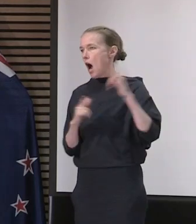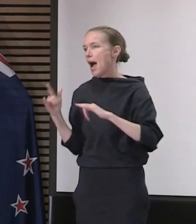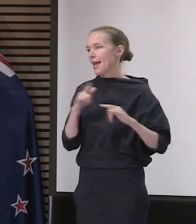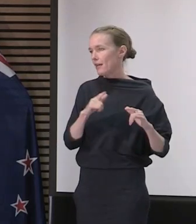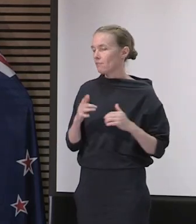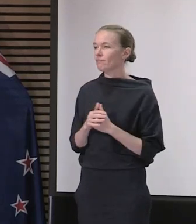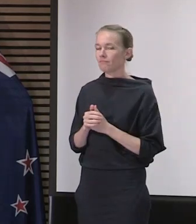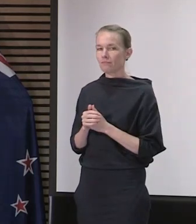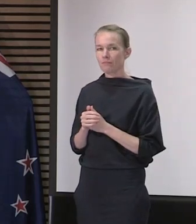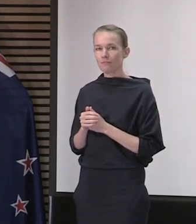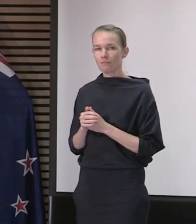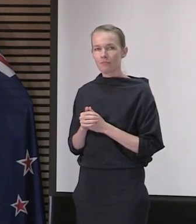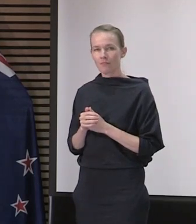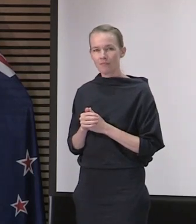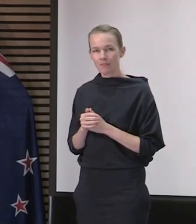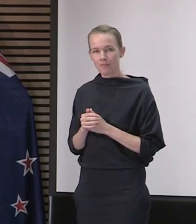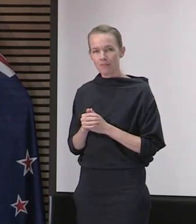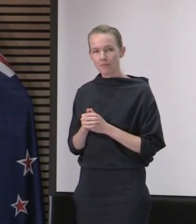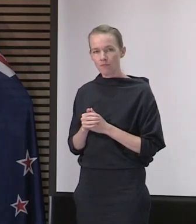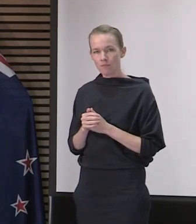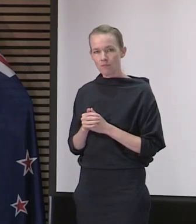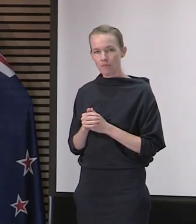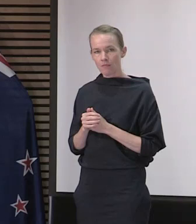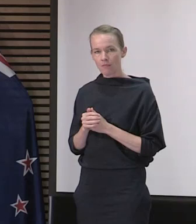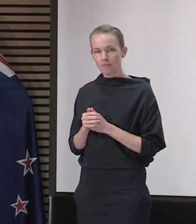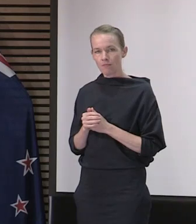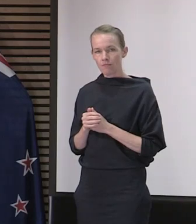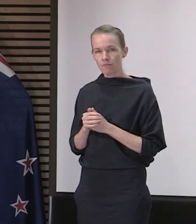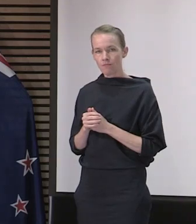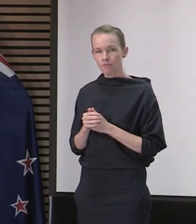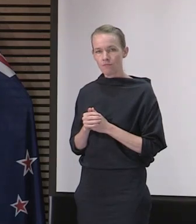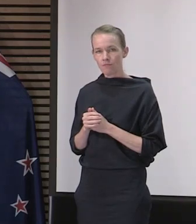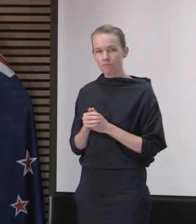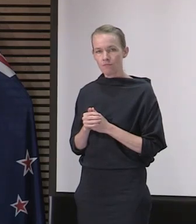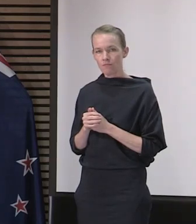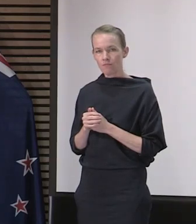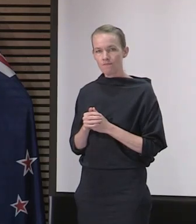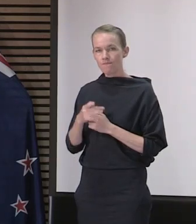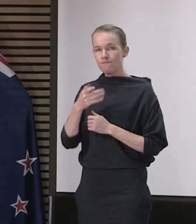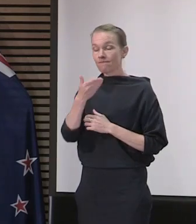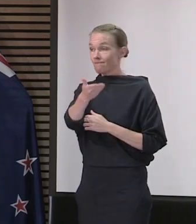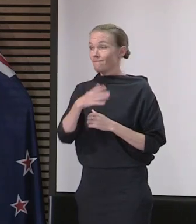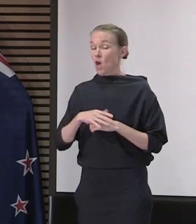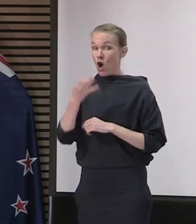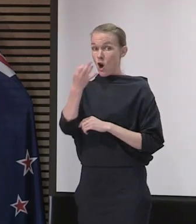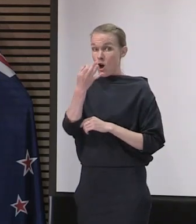has been well canvassed already. Is two weeks one incubation